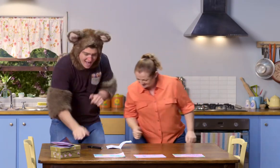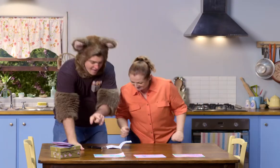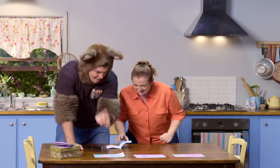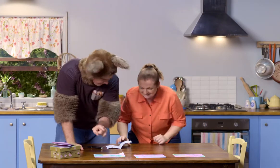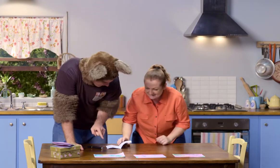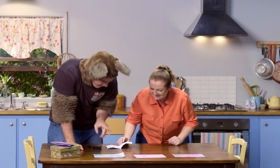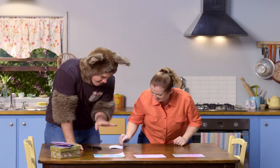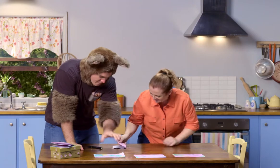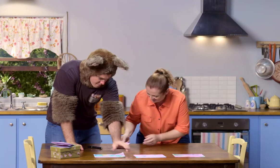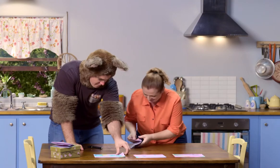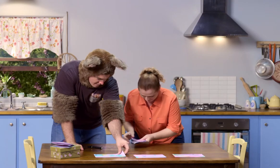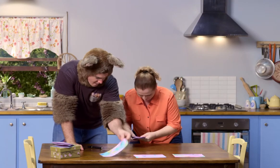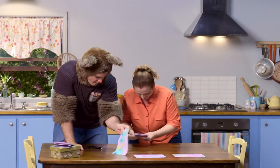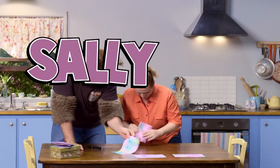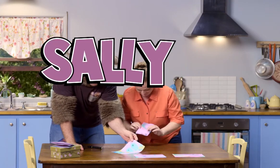Now... OK. Let's use this one. Mm-hm.